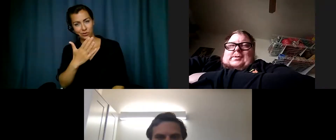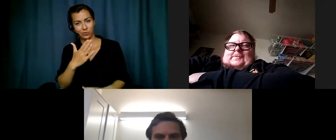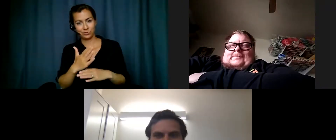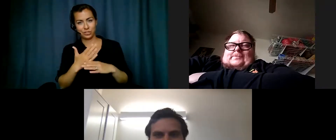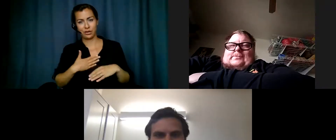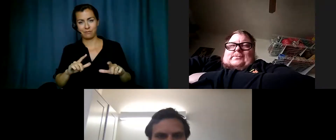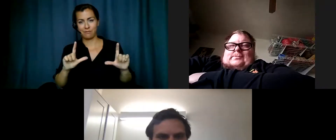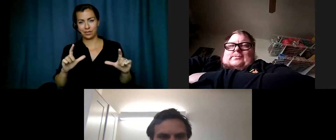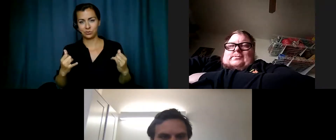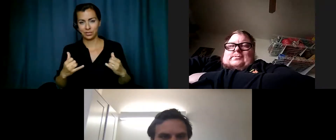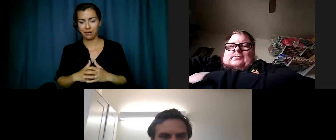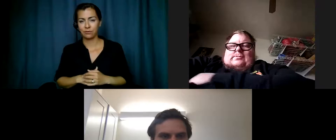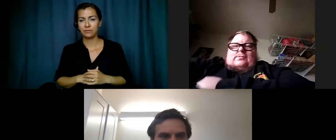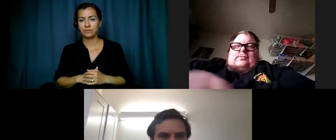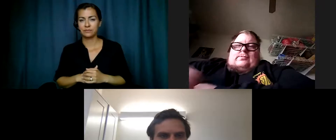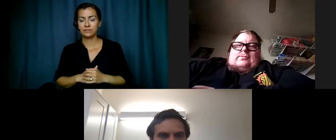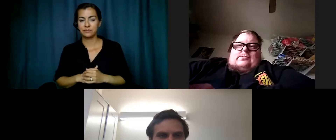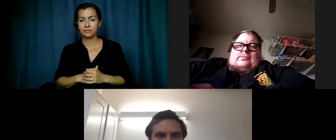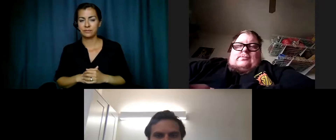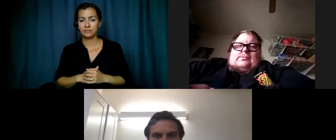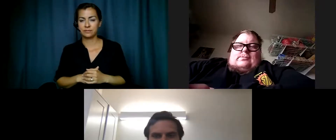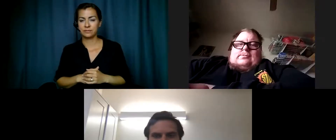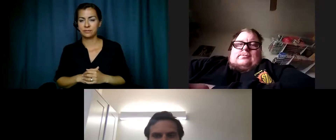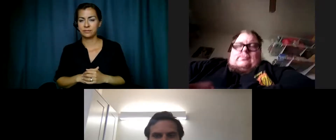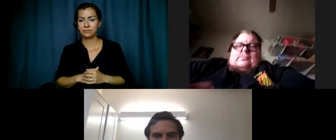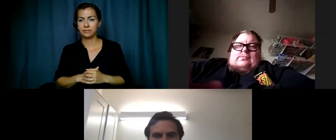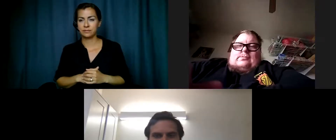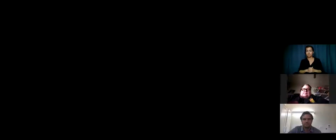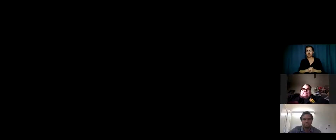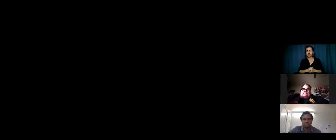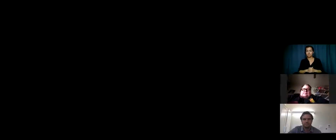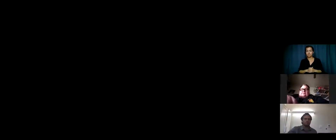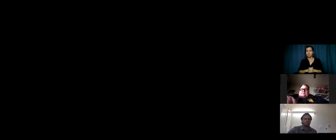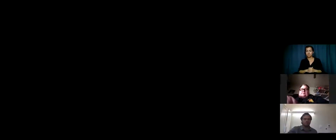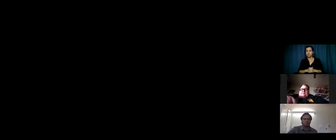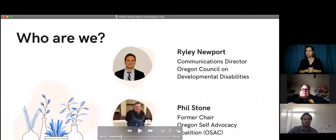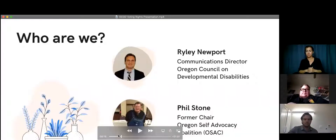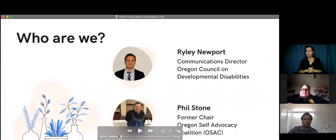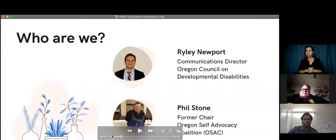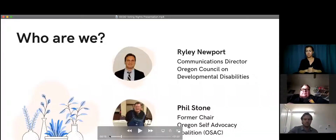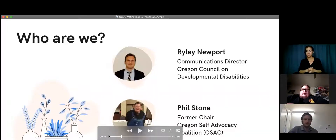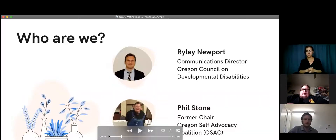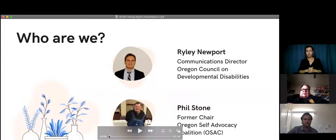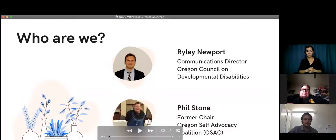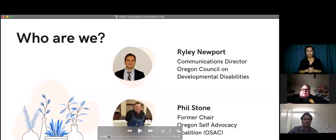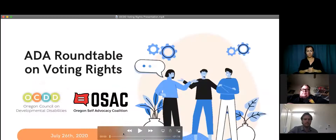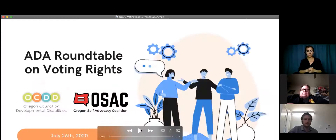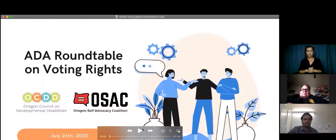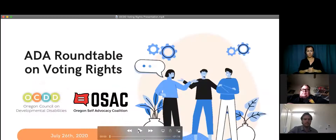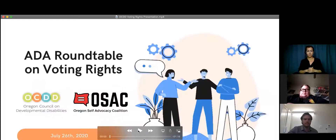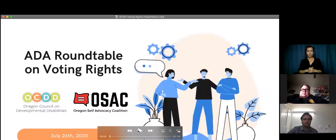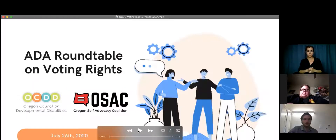they know what is going to happen to them if they don't vote for